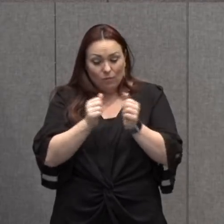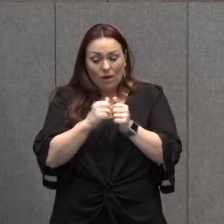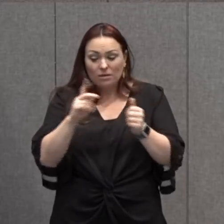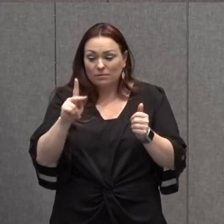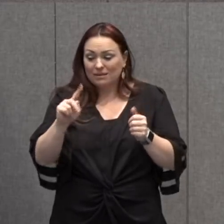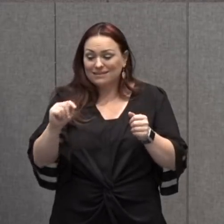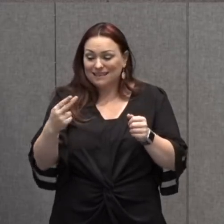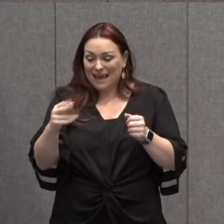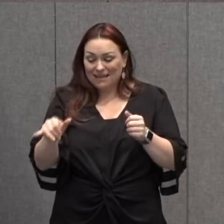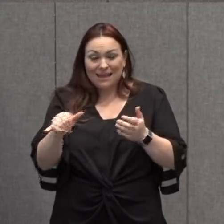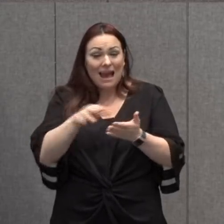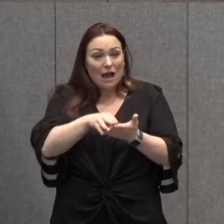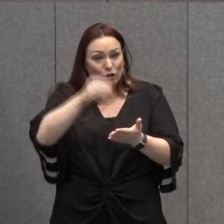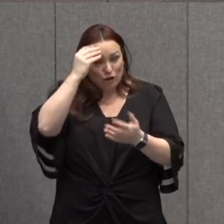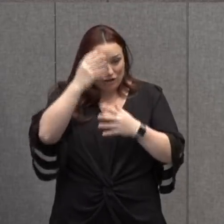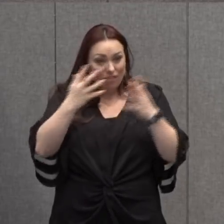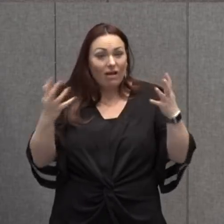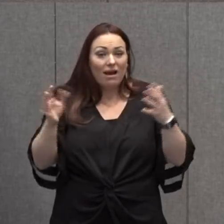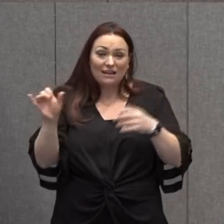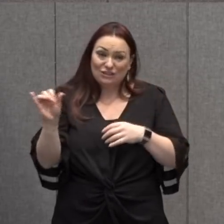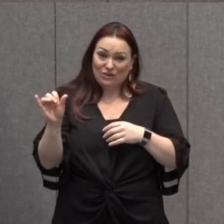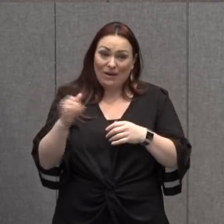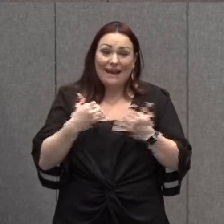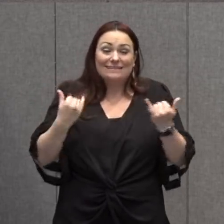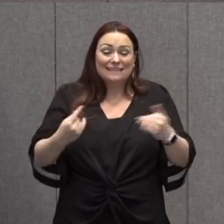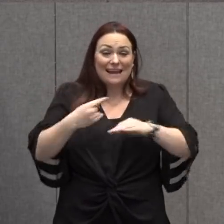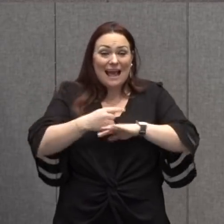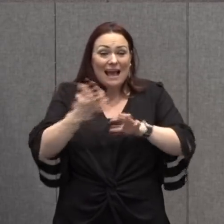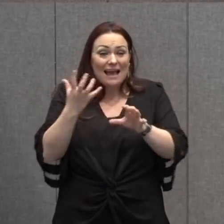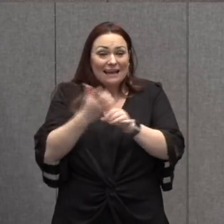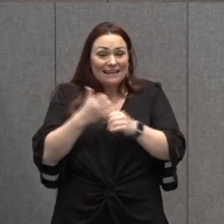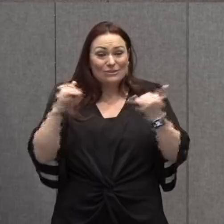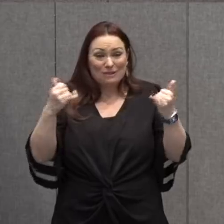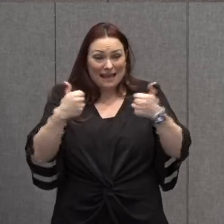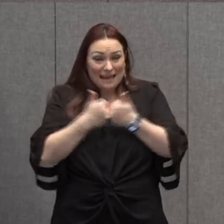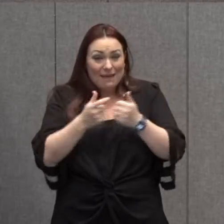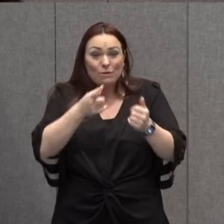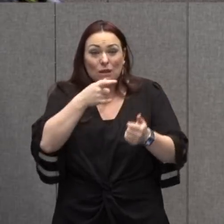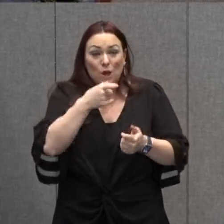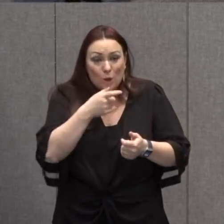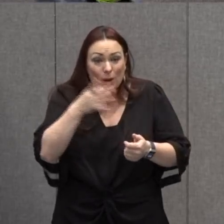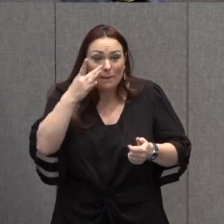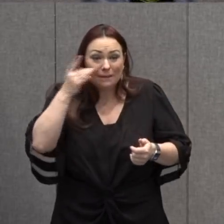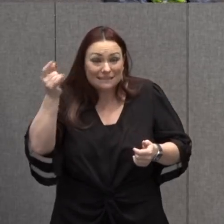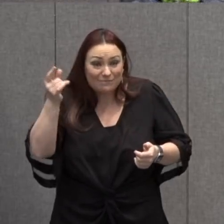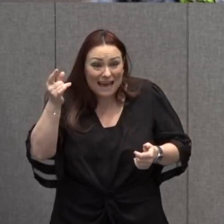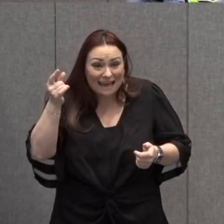And today, I am going to get to play with Miss. Maes, and I'm so excited. - Yay, hi guys.